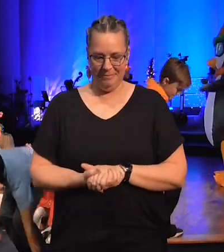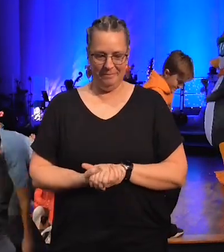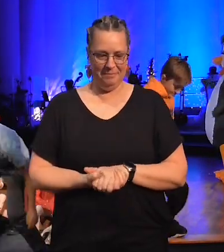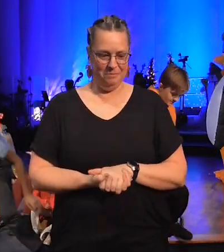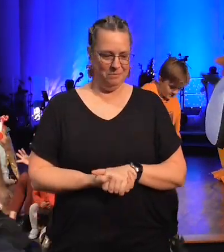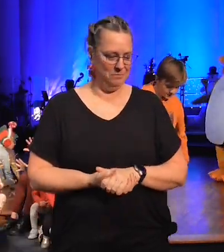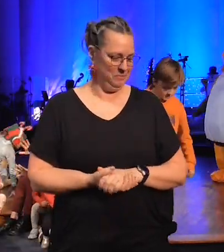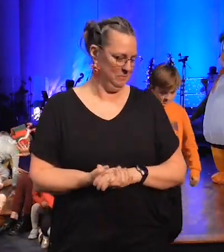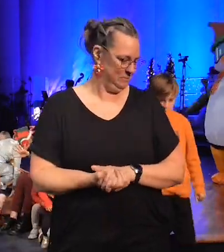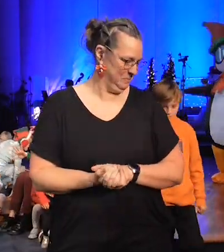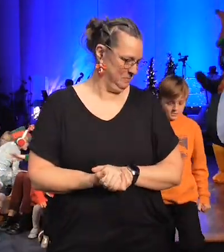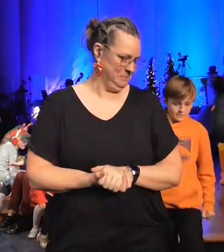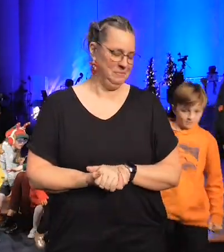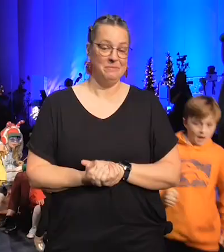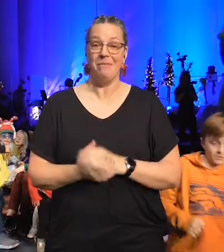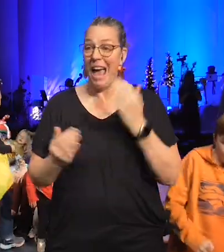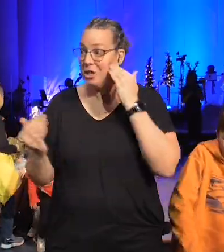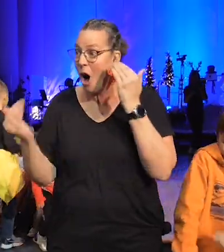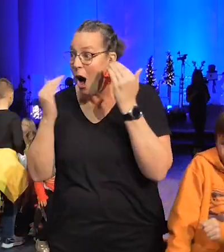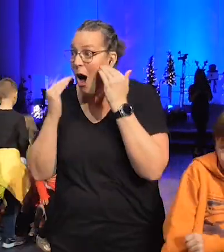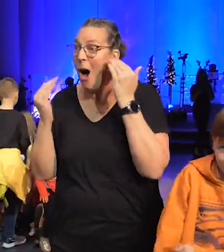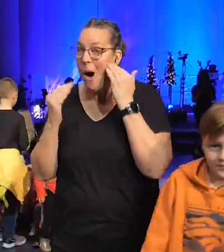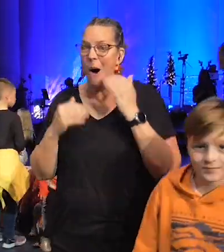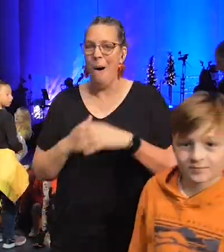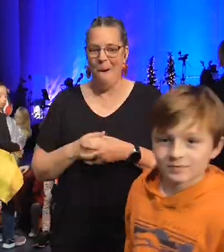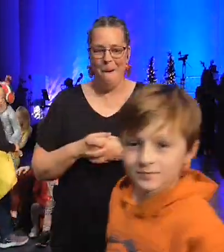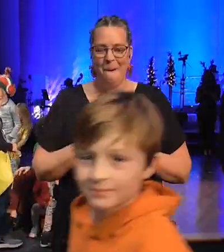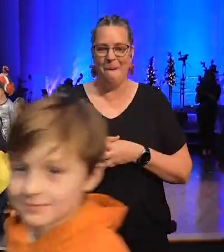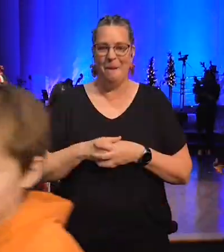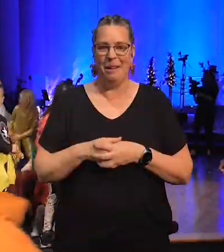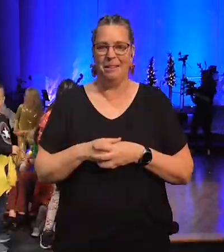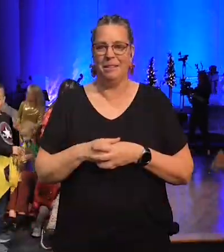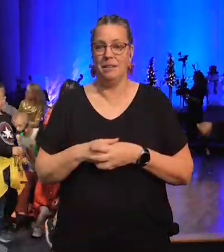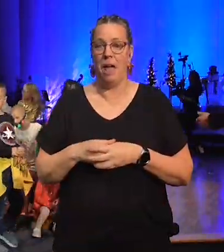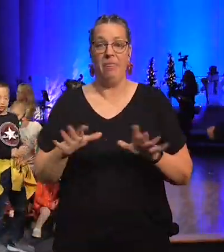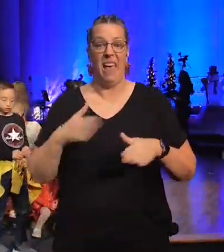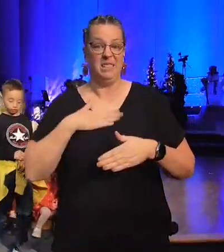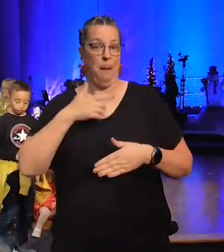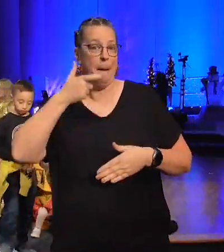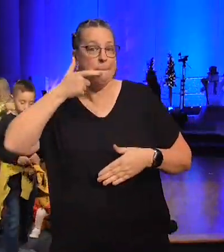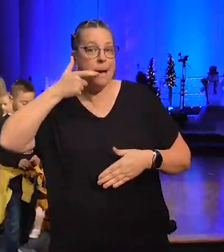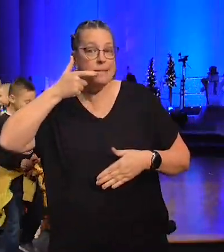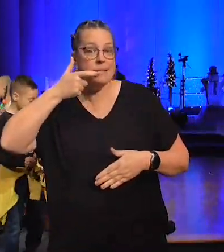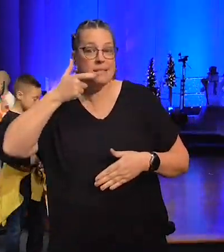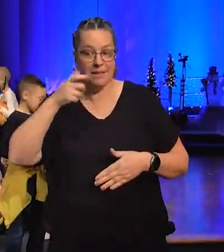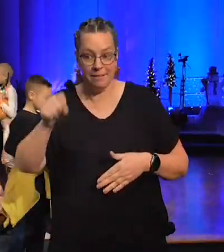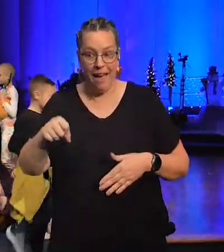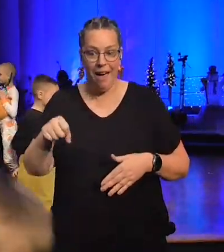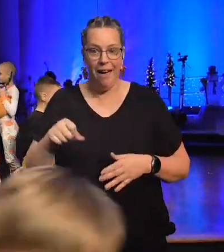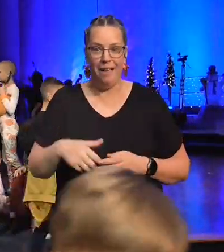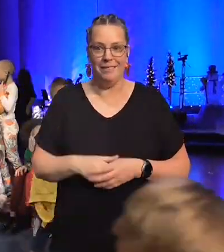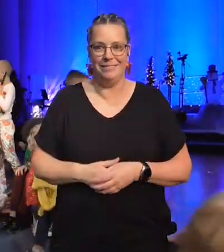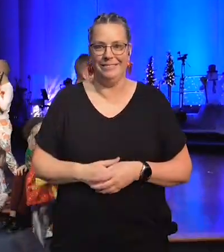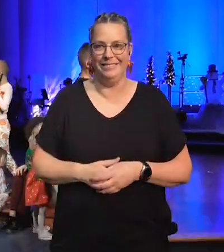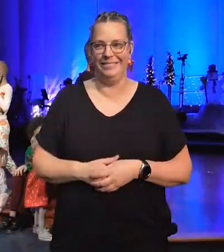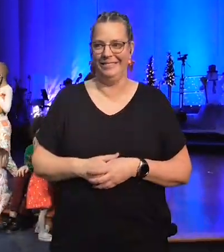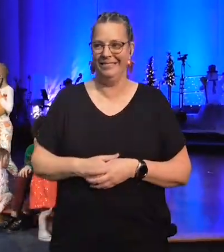thanks guys I know that's my